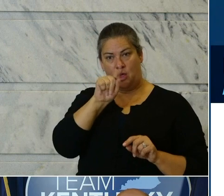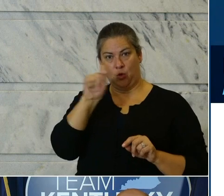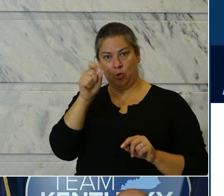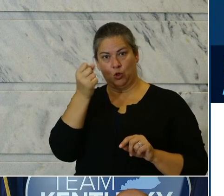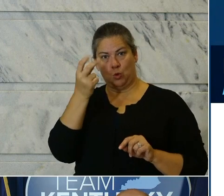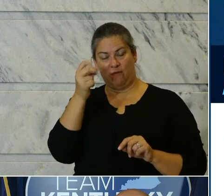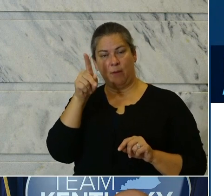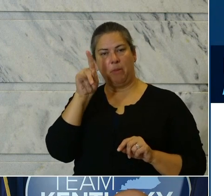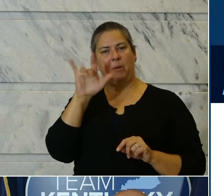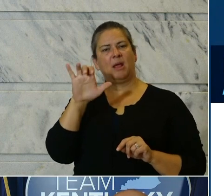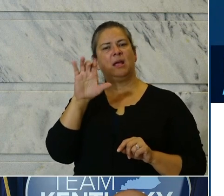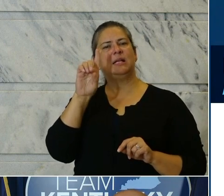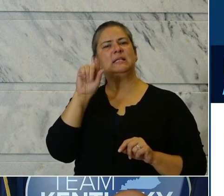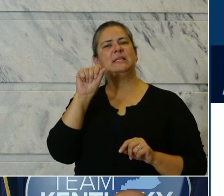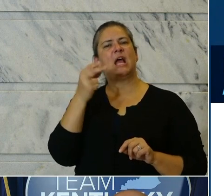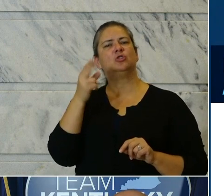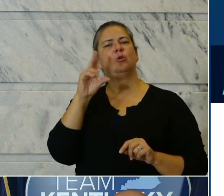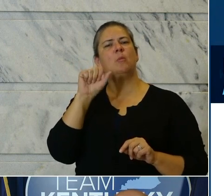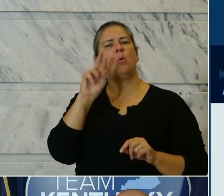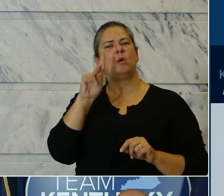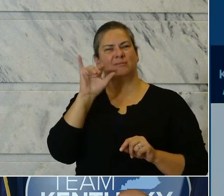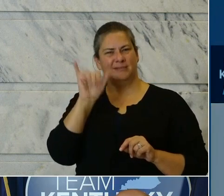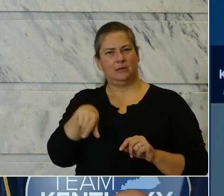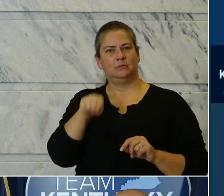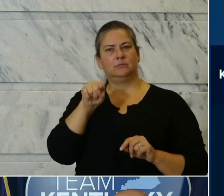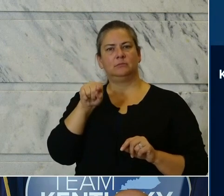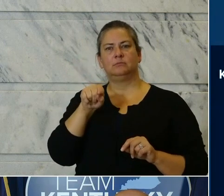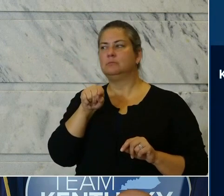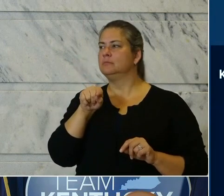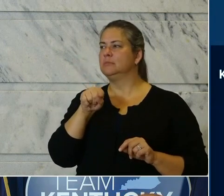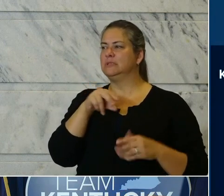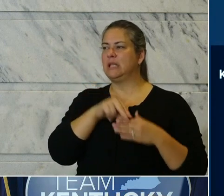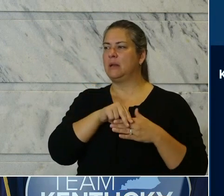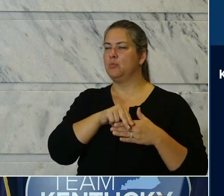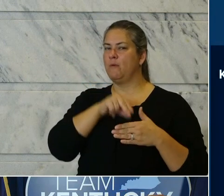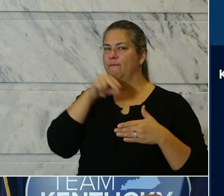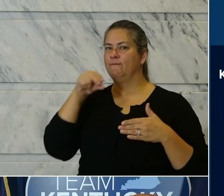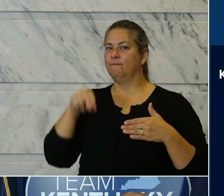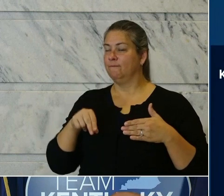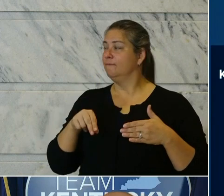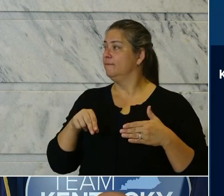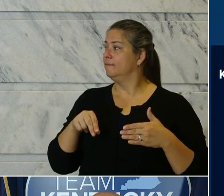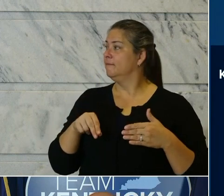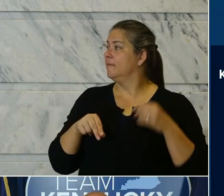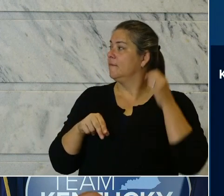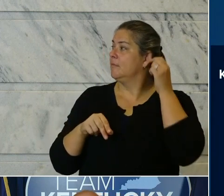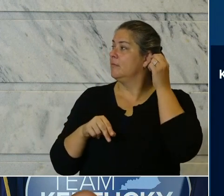THERE YOU CAN FIND THE- K. TO TWELVE PUBLIC DASHBOARD AND